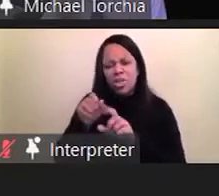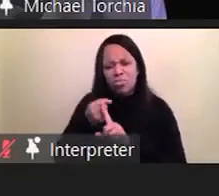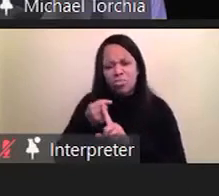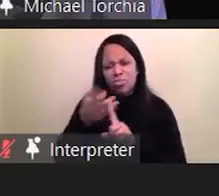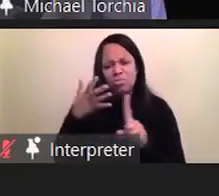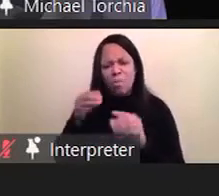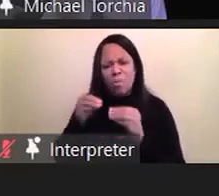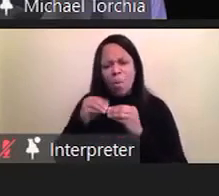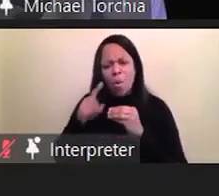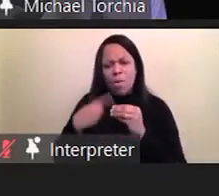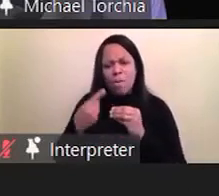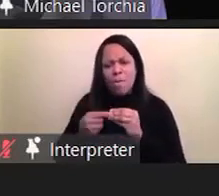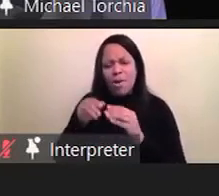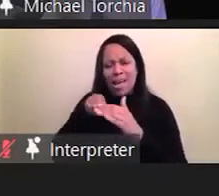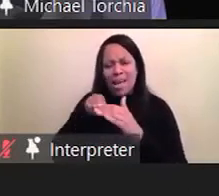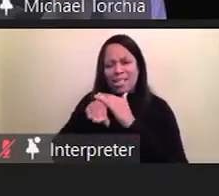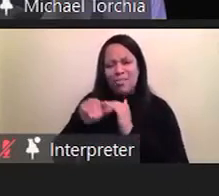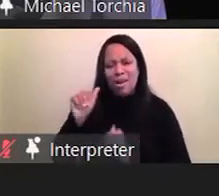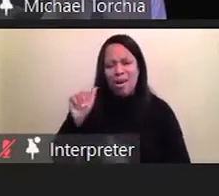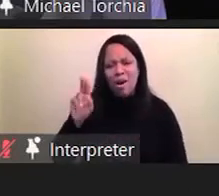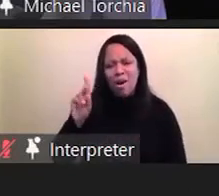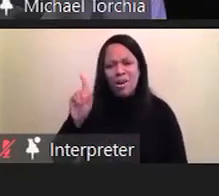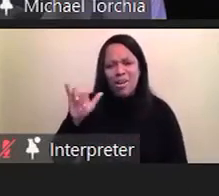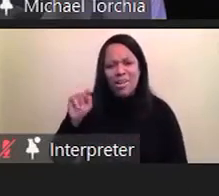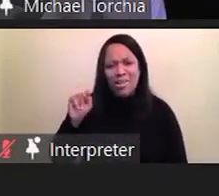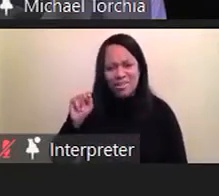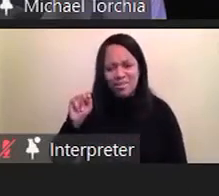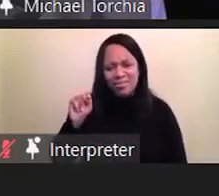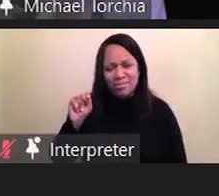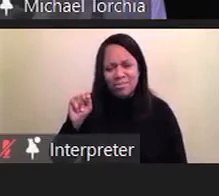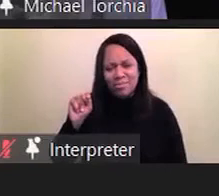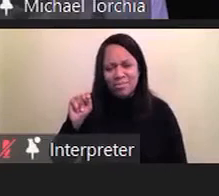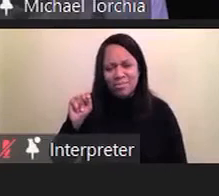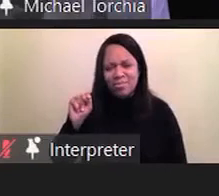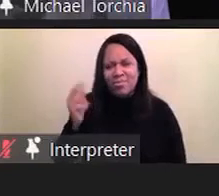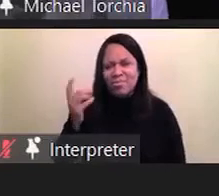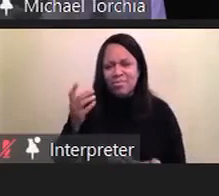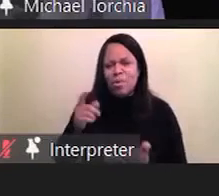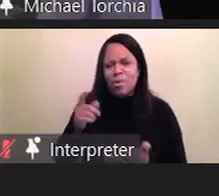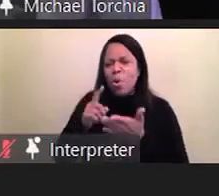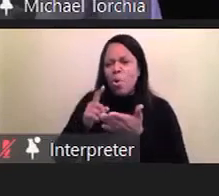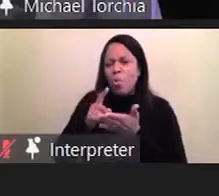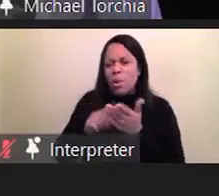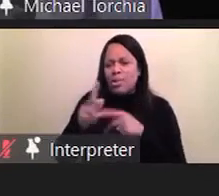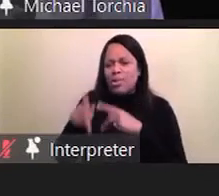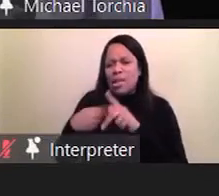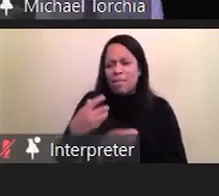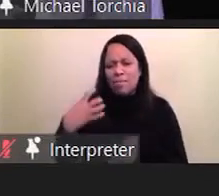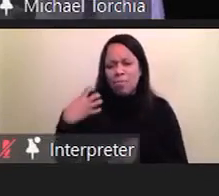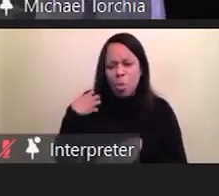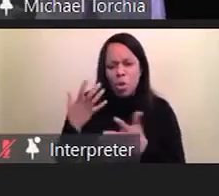and what type of an employer would want to conduct such an audit and why? Yeah.